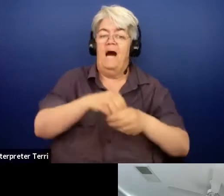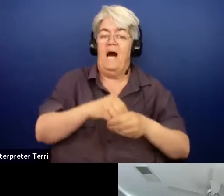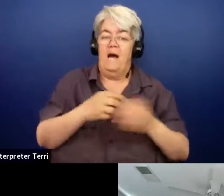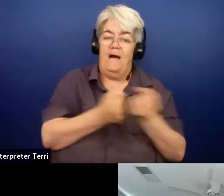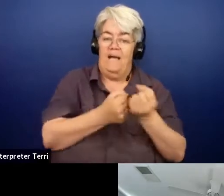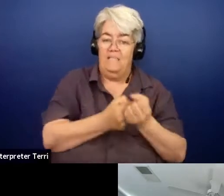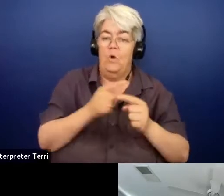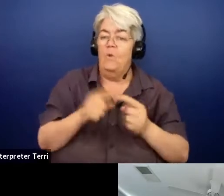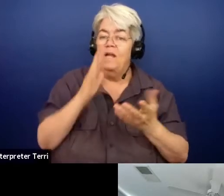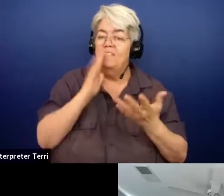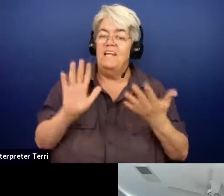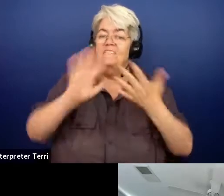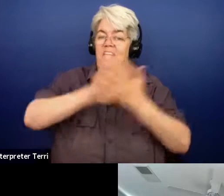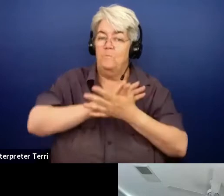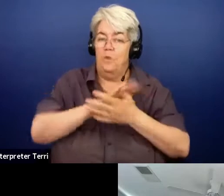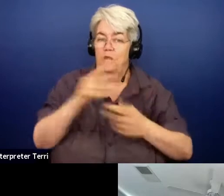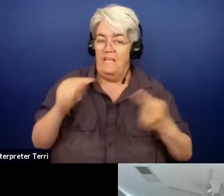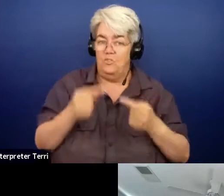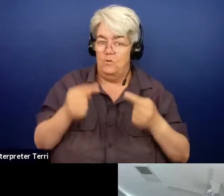for a lot of individuals. Whether it